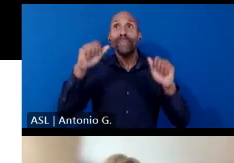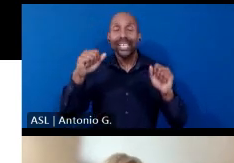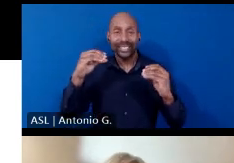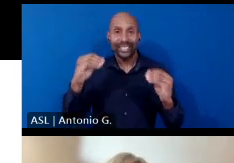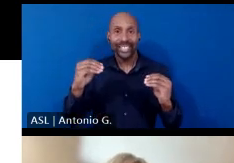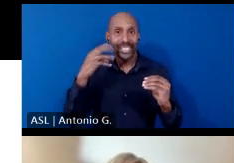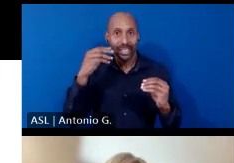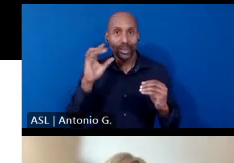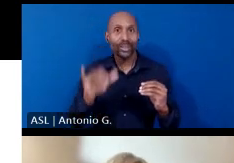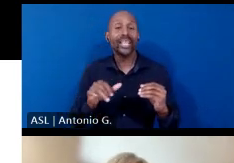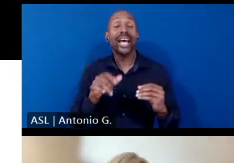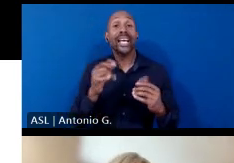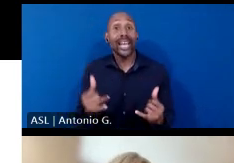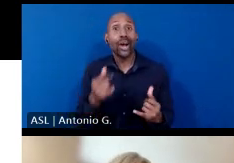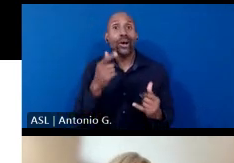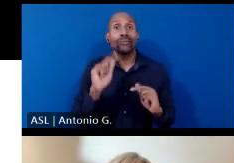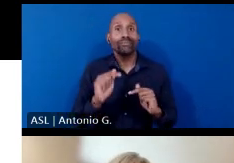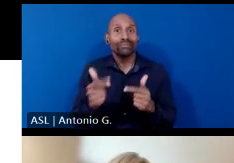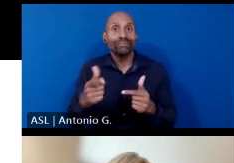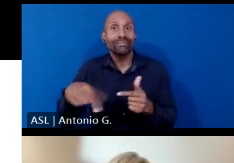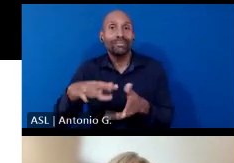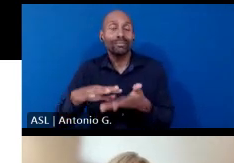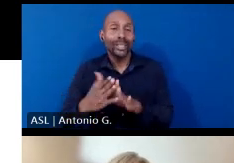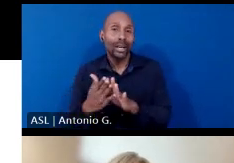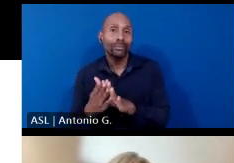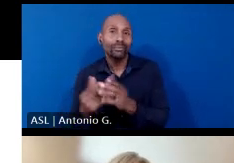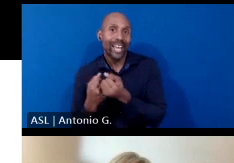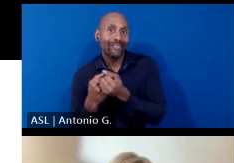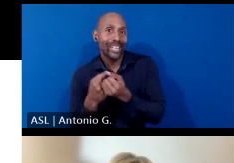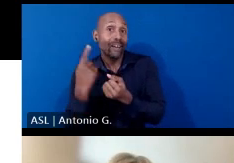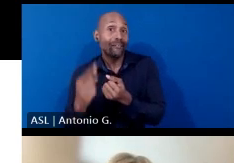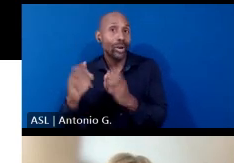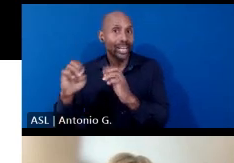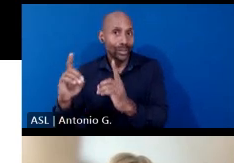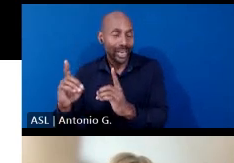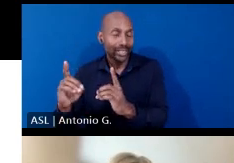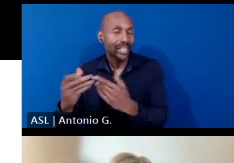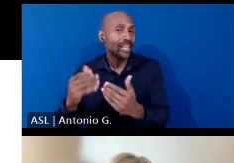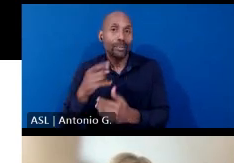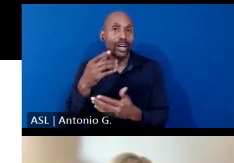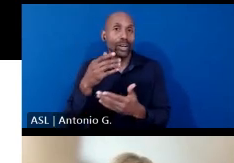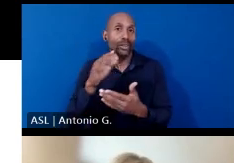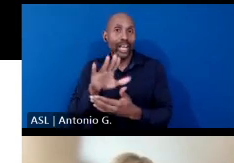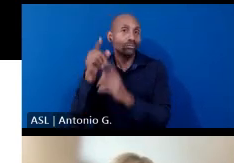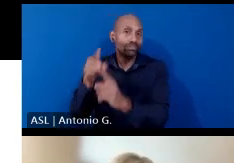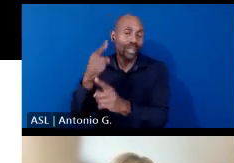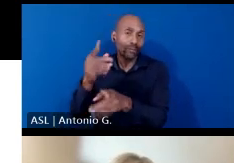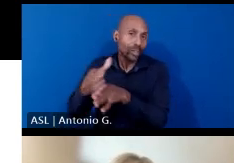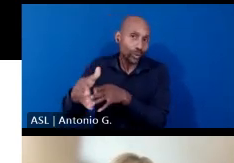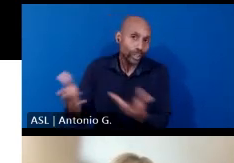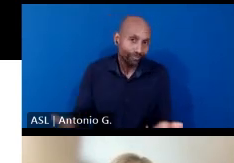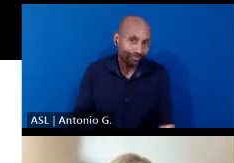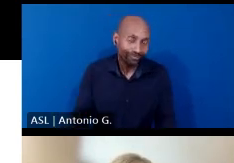know, in the future regardless of what they end up doing with their career. Thanks, Kimberly.